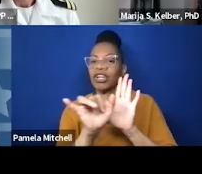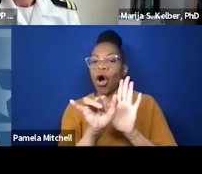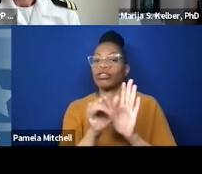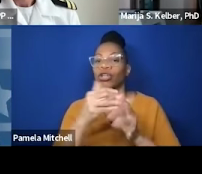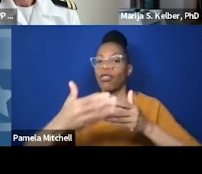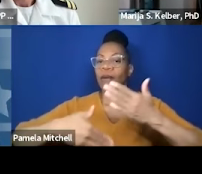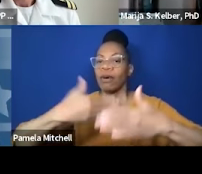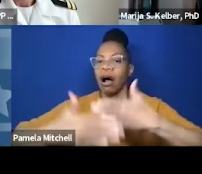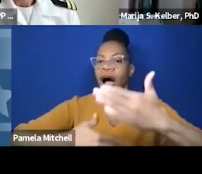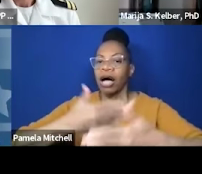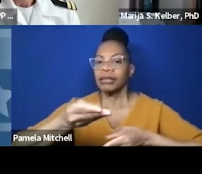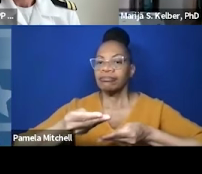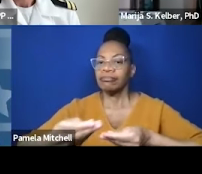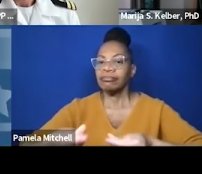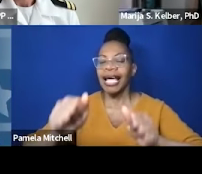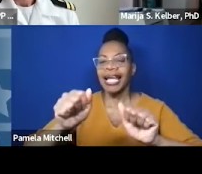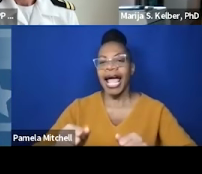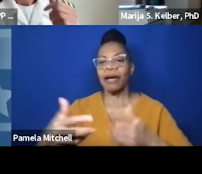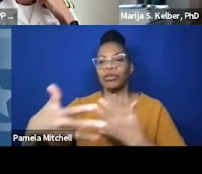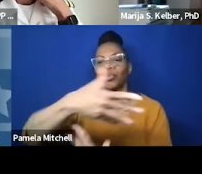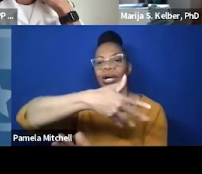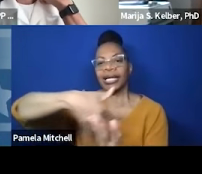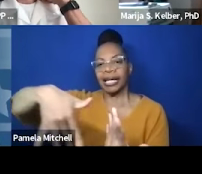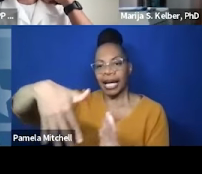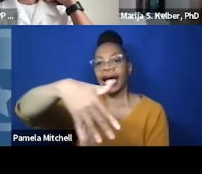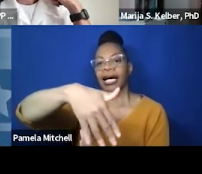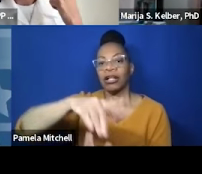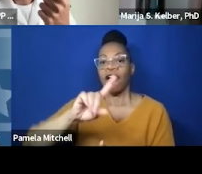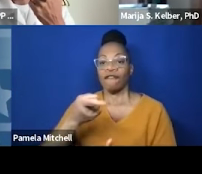and were able to engage with that. So the first thing, probably the most critical thing